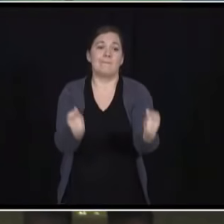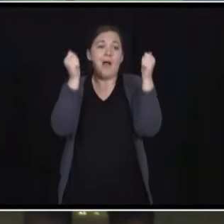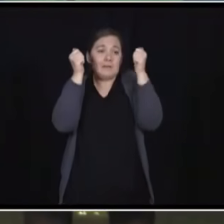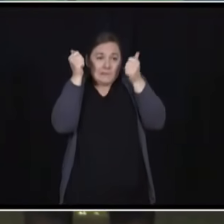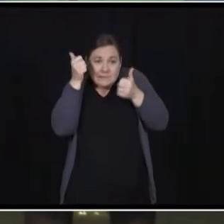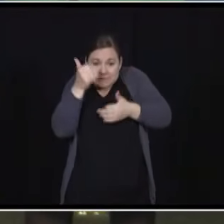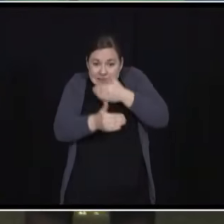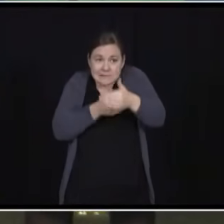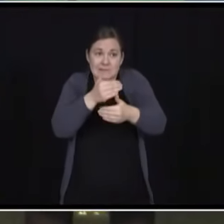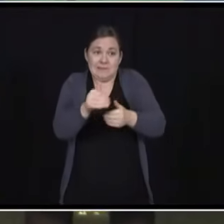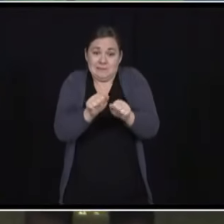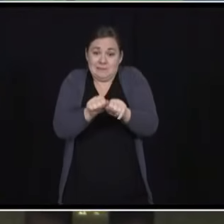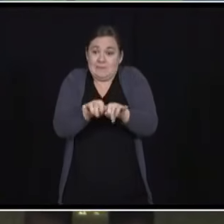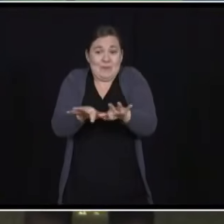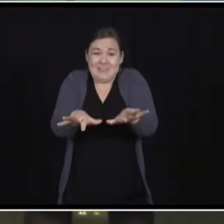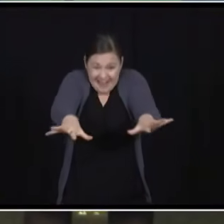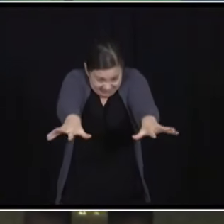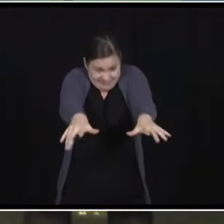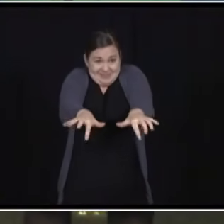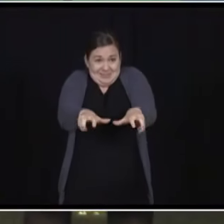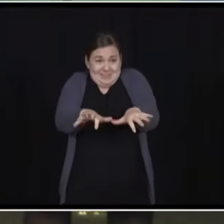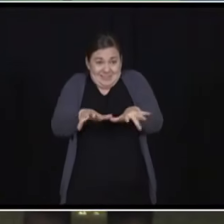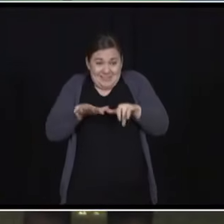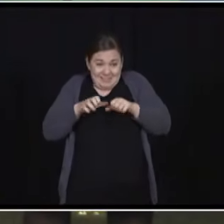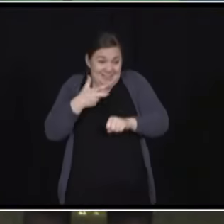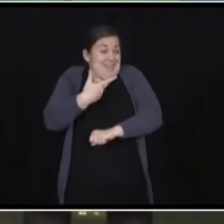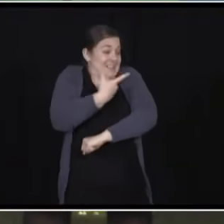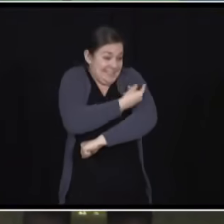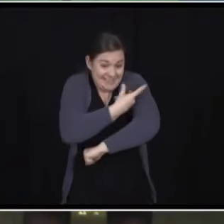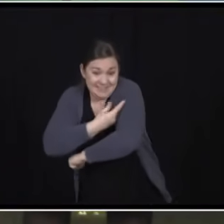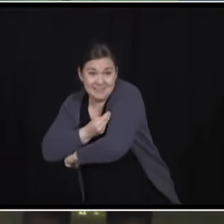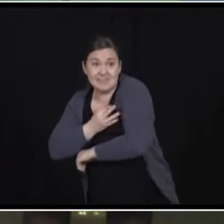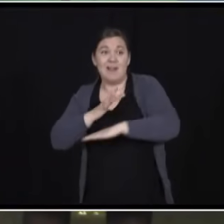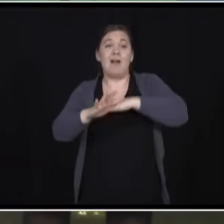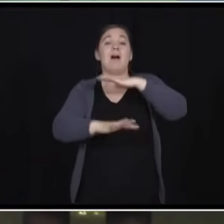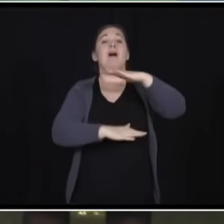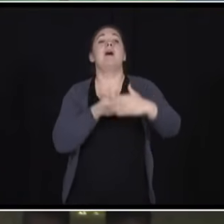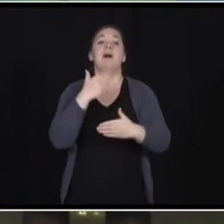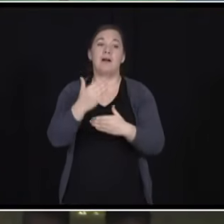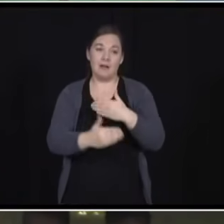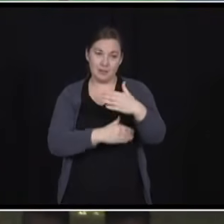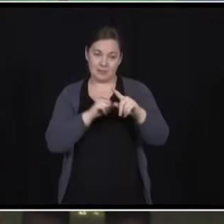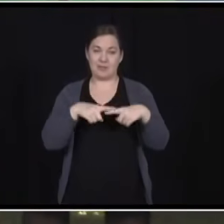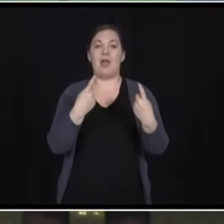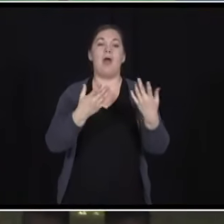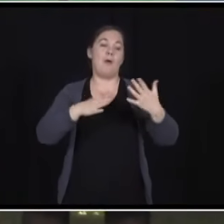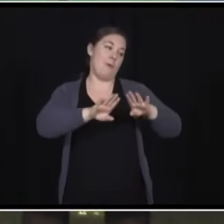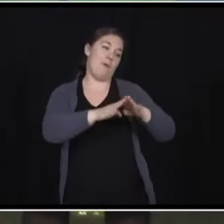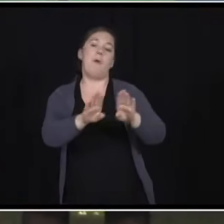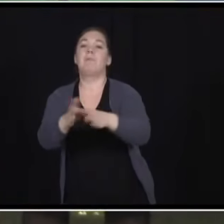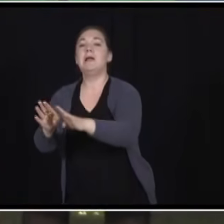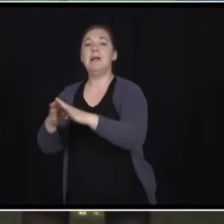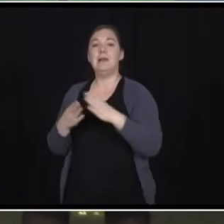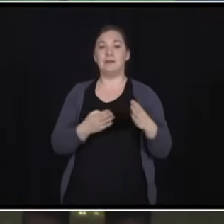but the quicker we can get through this the quicker we can get this vaccine out there and get people back and open up.